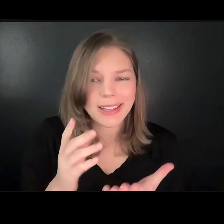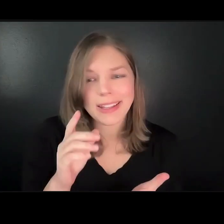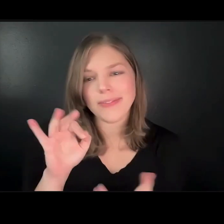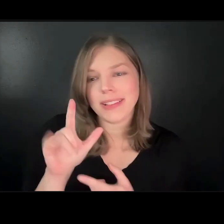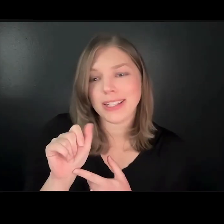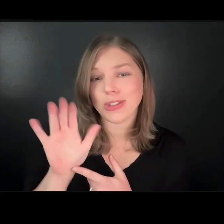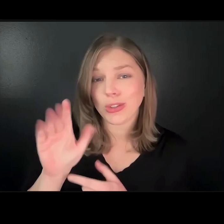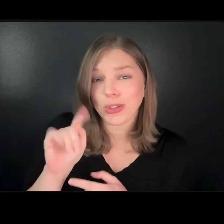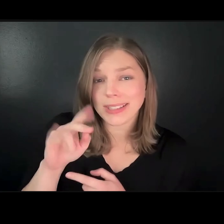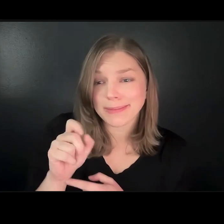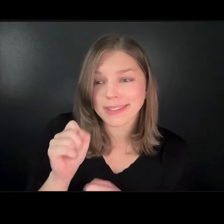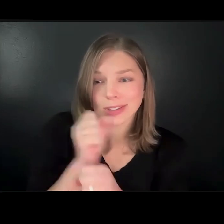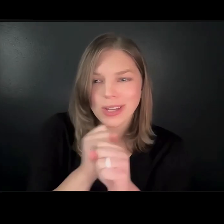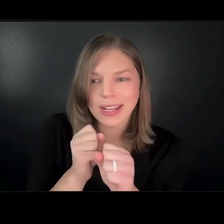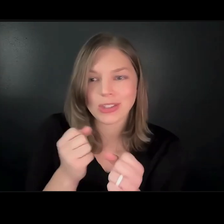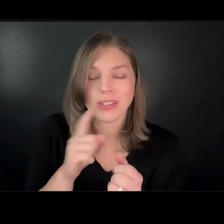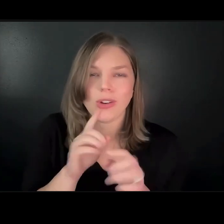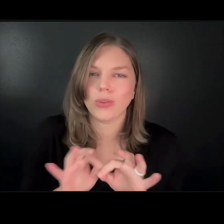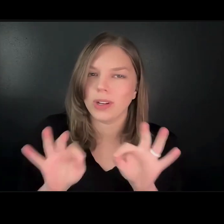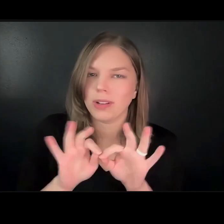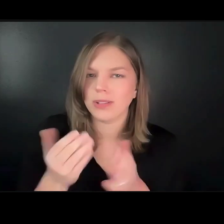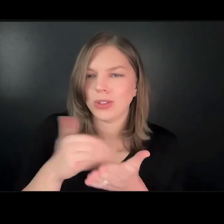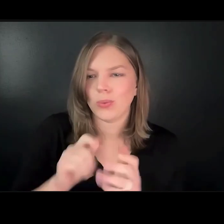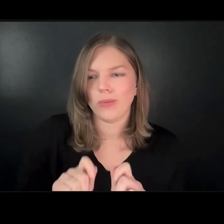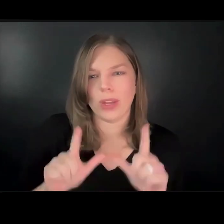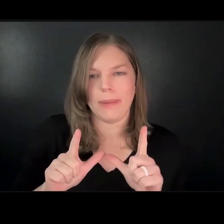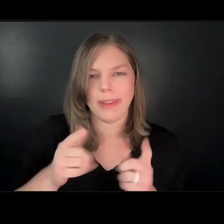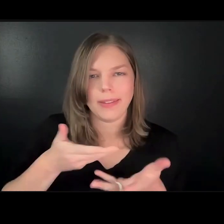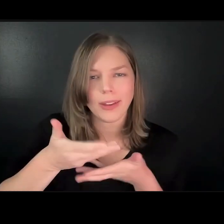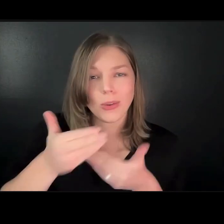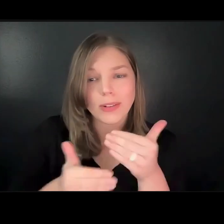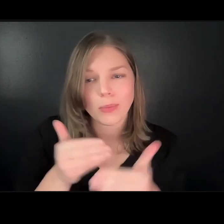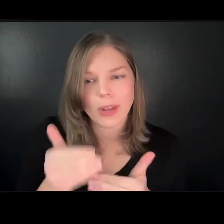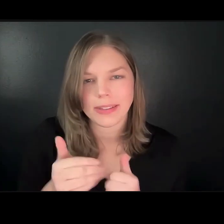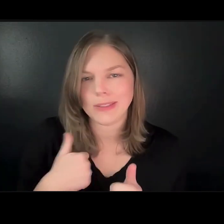Many of Felicia's tips and strategies are critical in reframing the interactive process